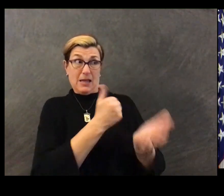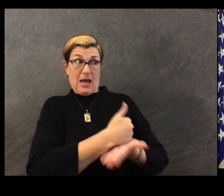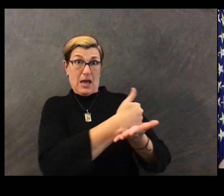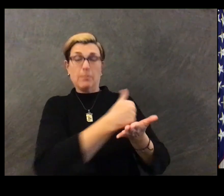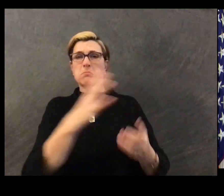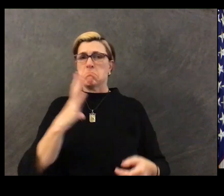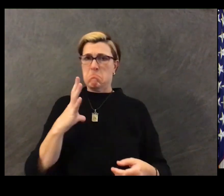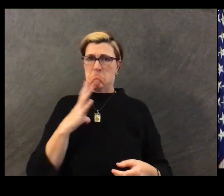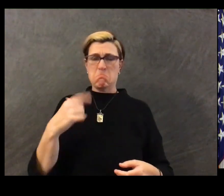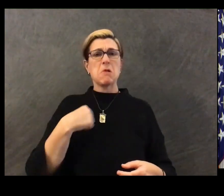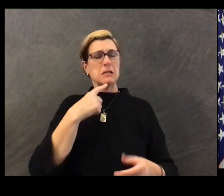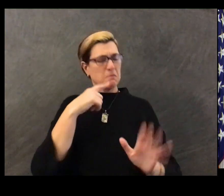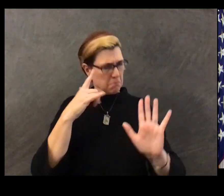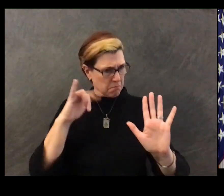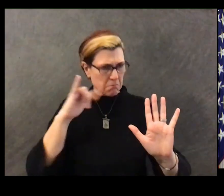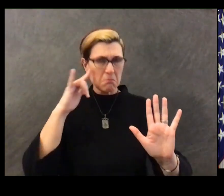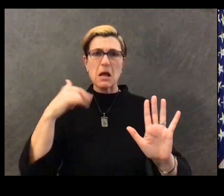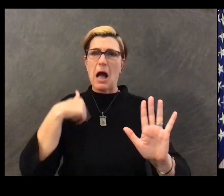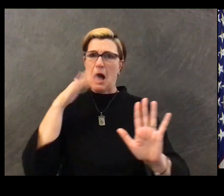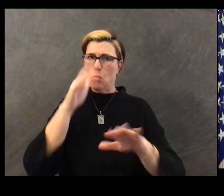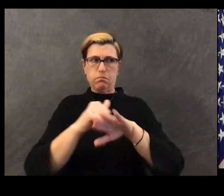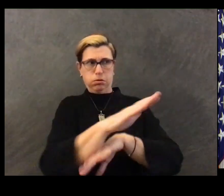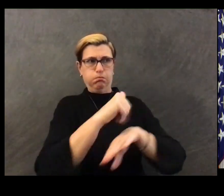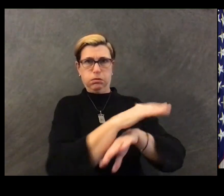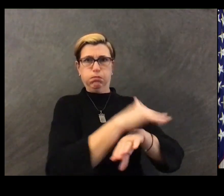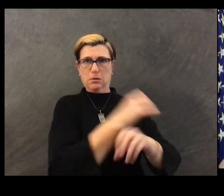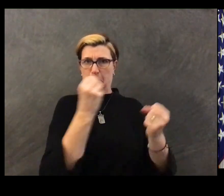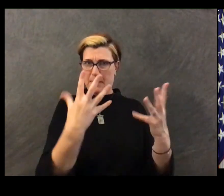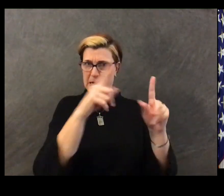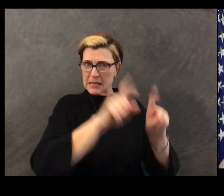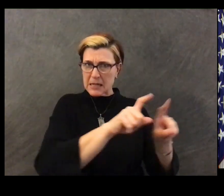needs to make use of the tremendous capacity that they found this is a